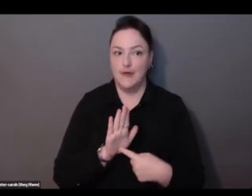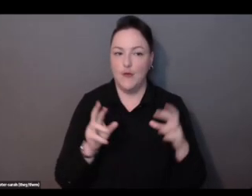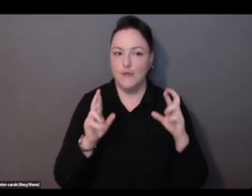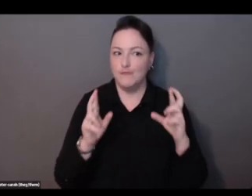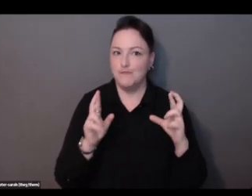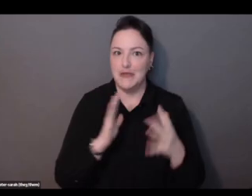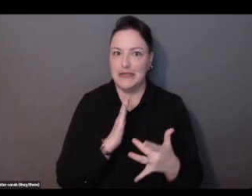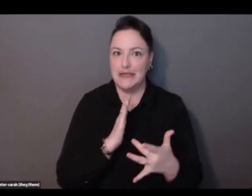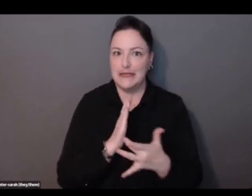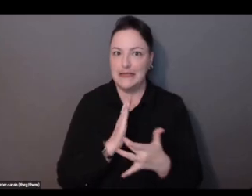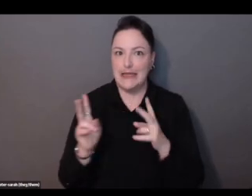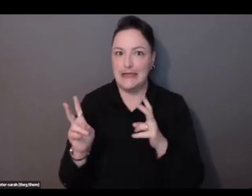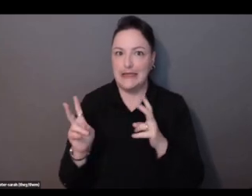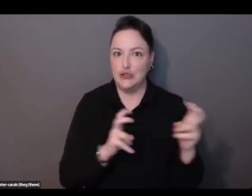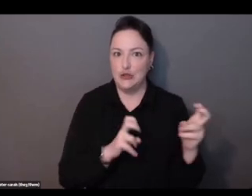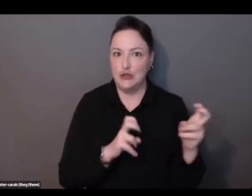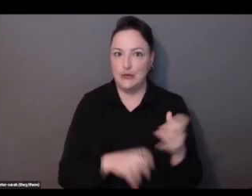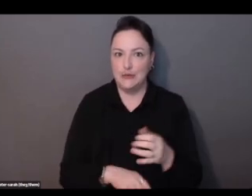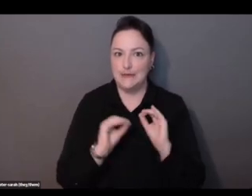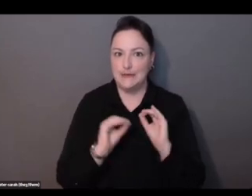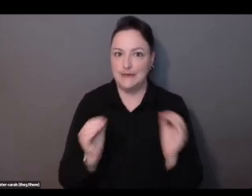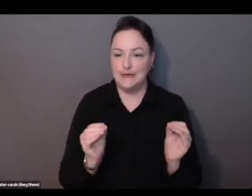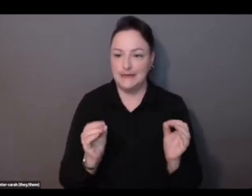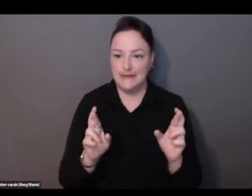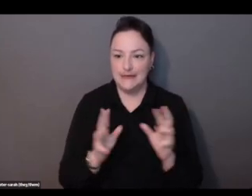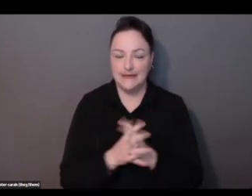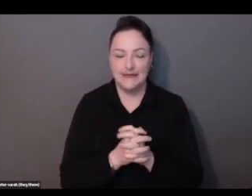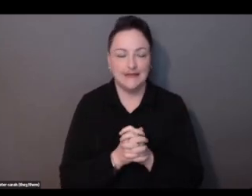There we go. I'm going to minimize here.